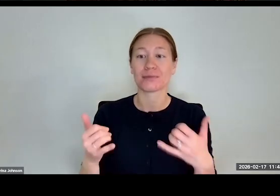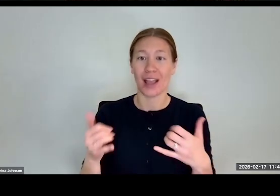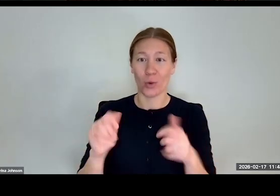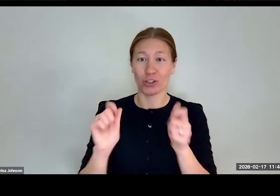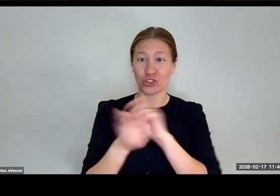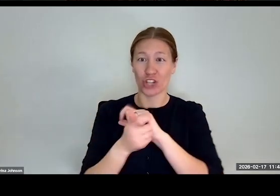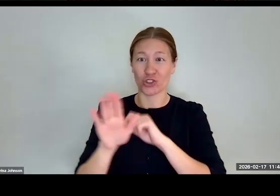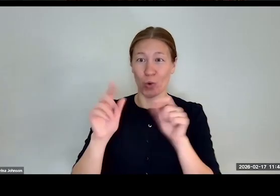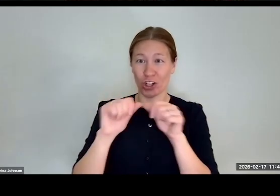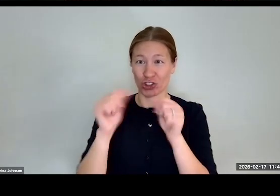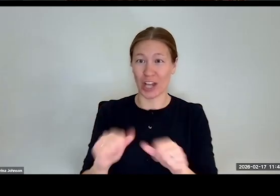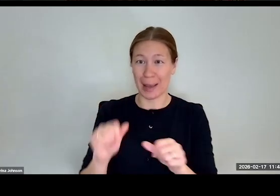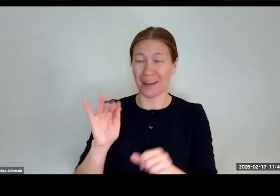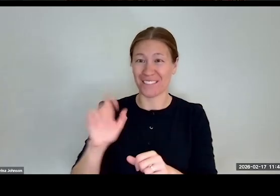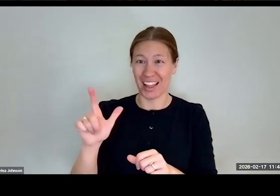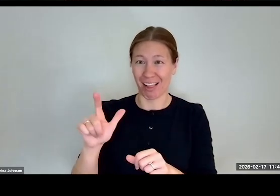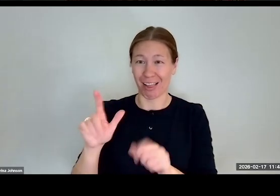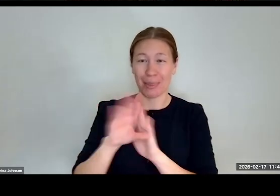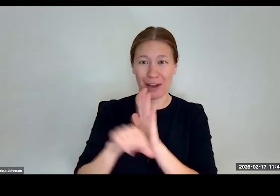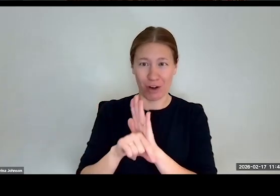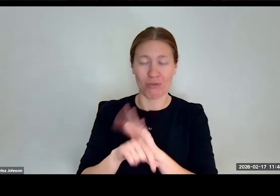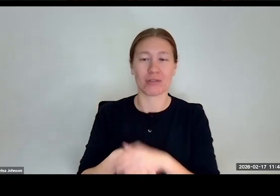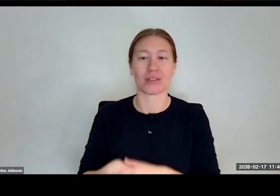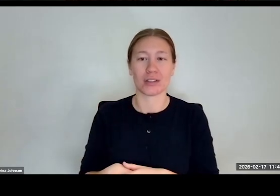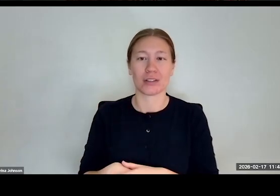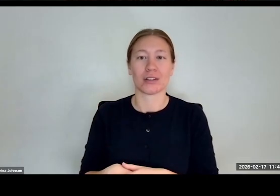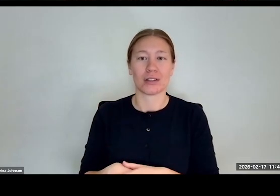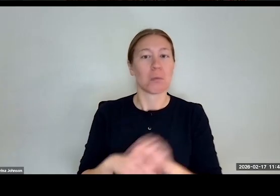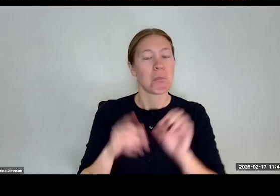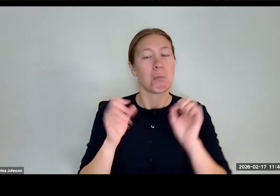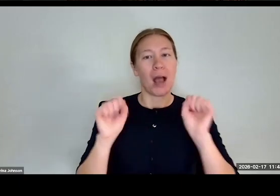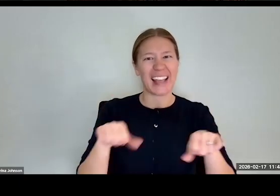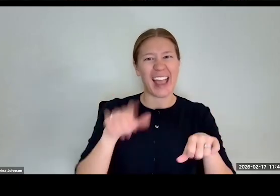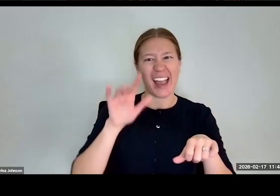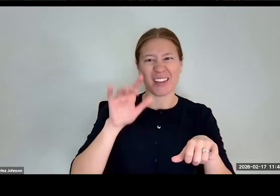So I can either go into my predetermined designs panel and scroll through until I find one